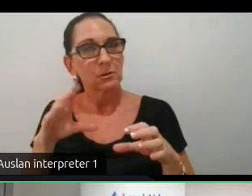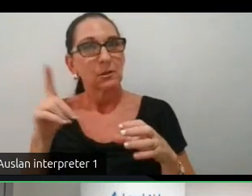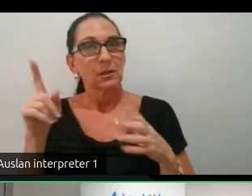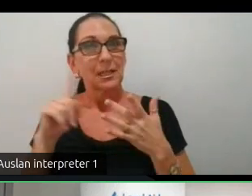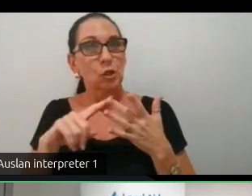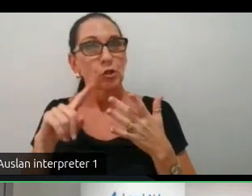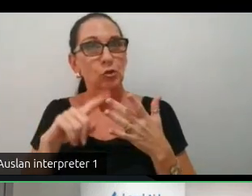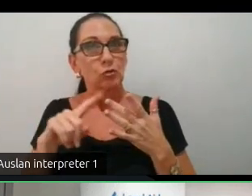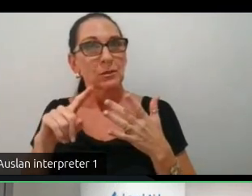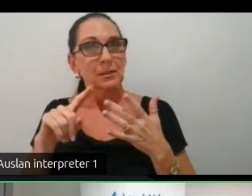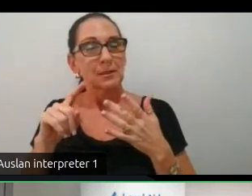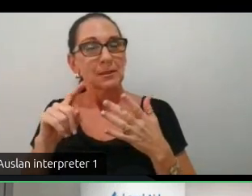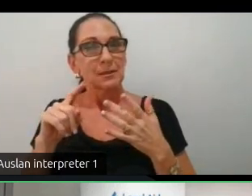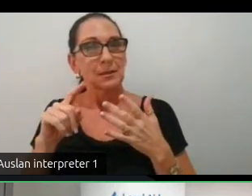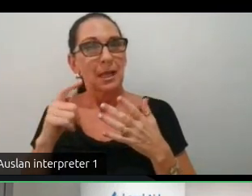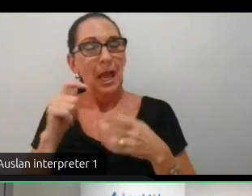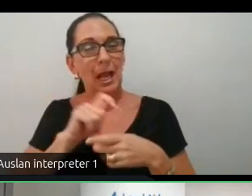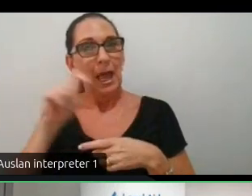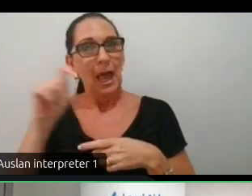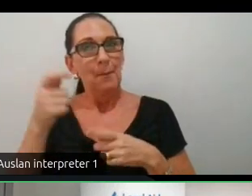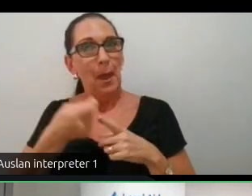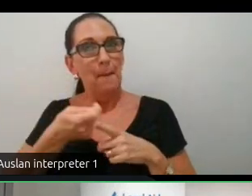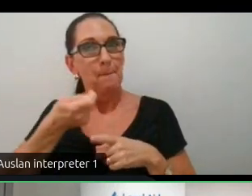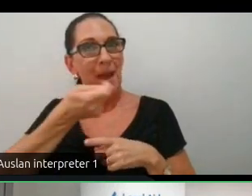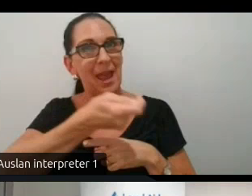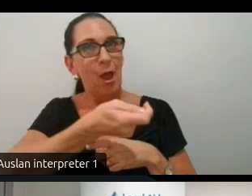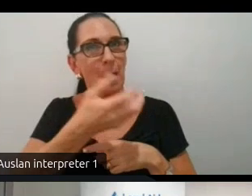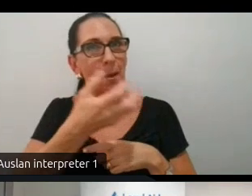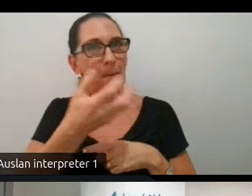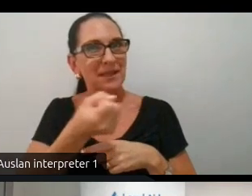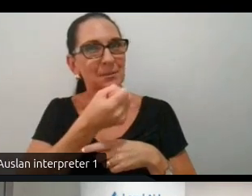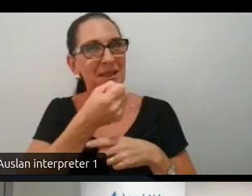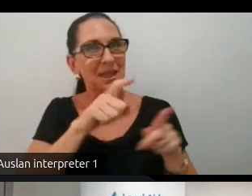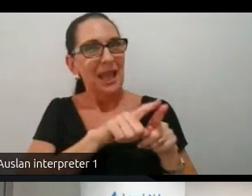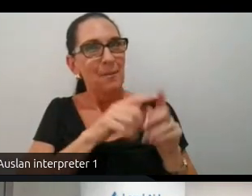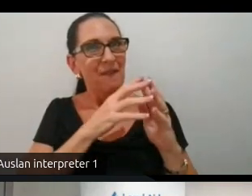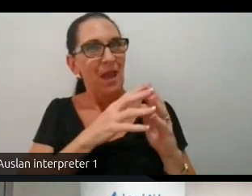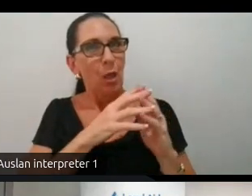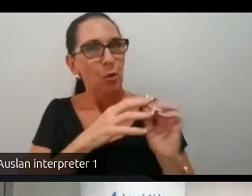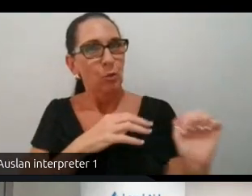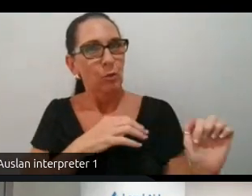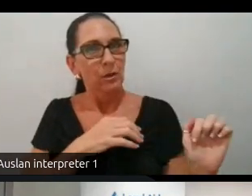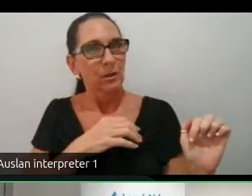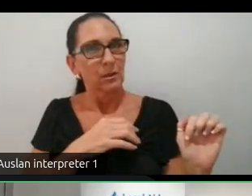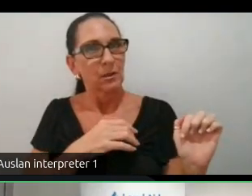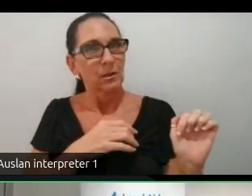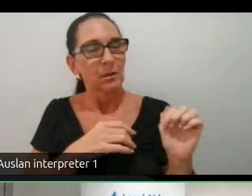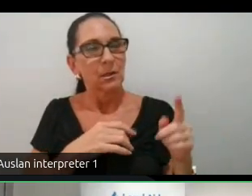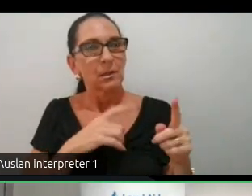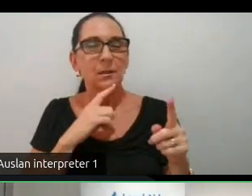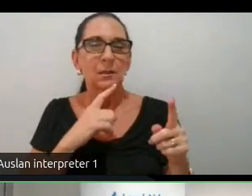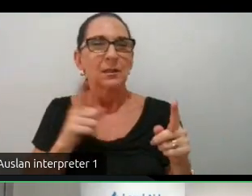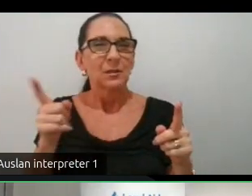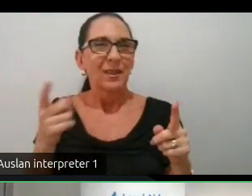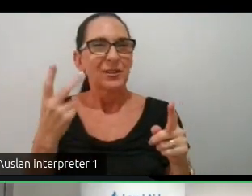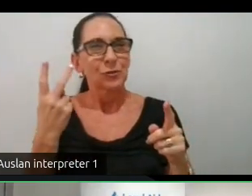Do insurance claim payouts have to be same as value assessed? Okay, that's probably two parts